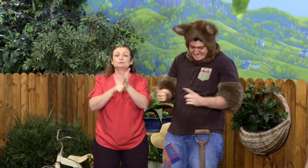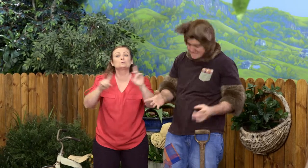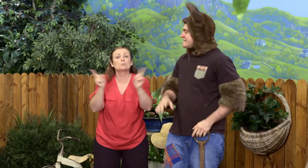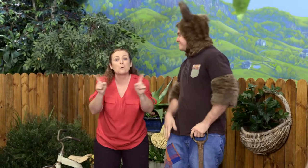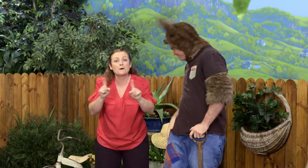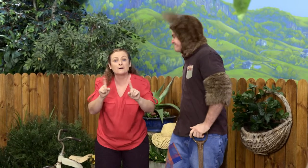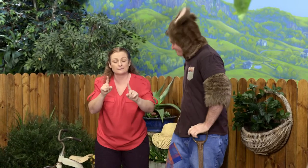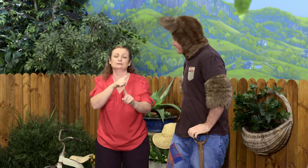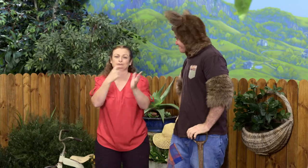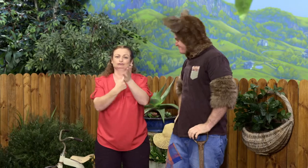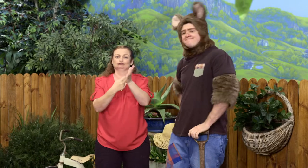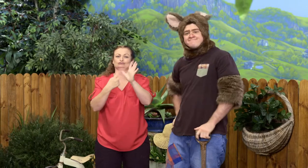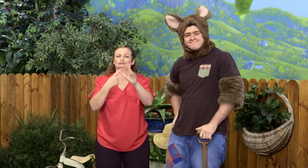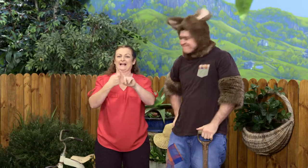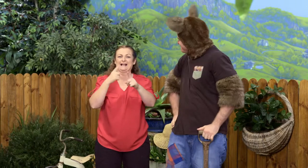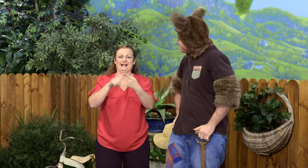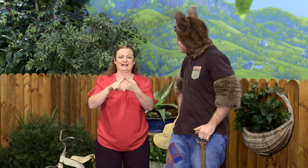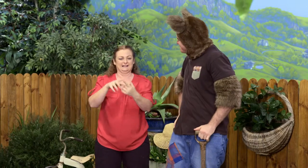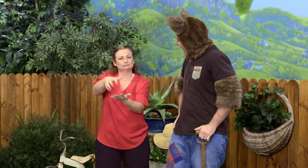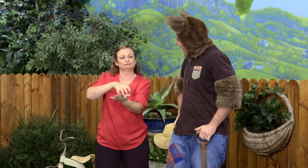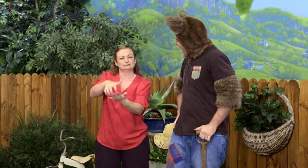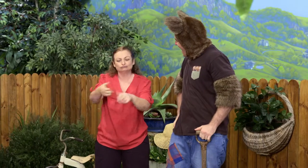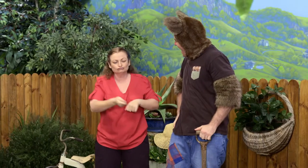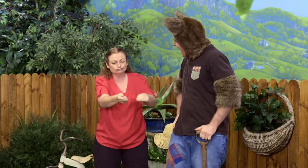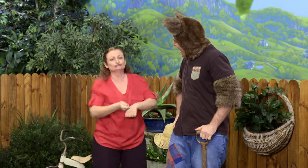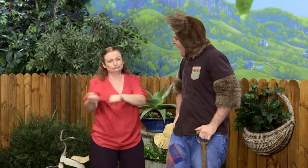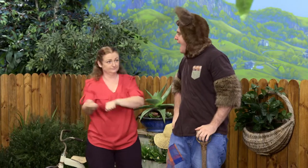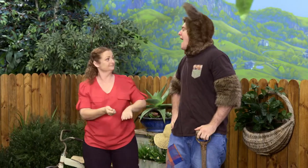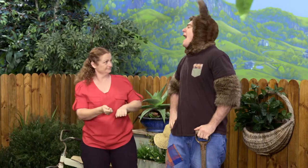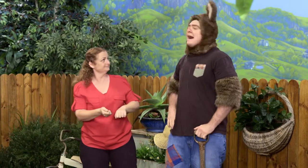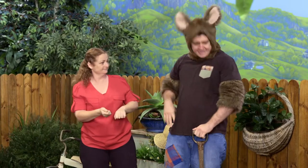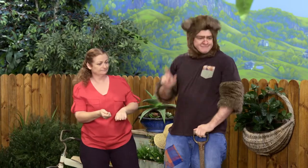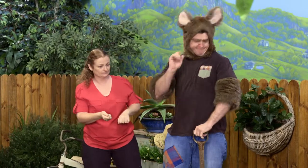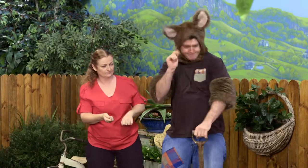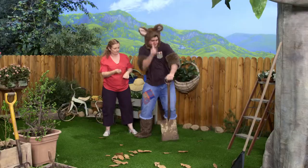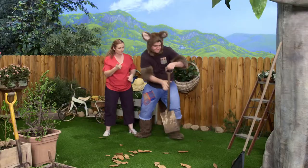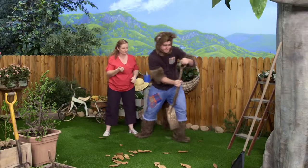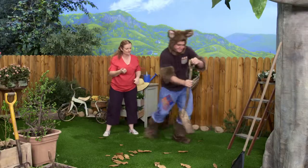The right tool would be a rake. Oh, OK.